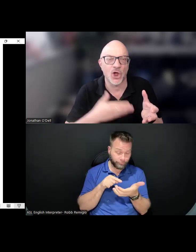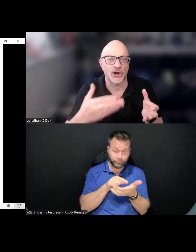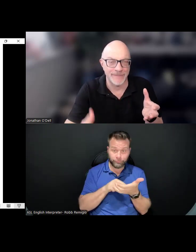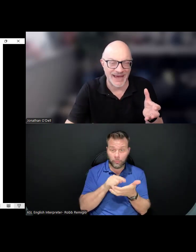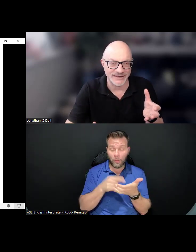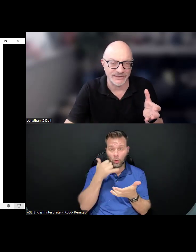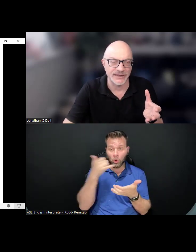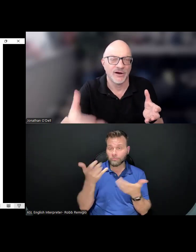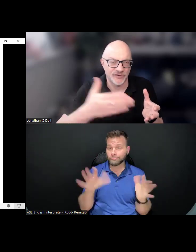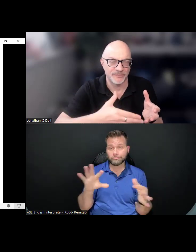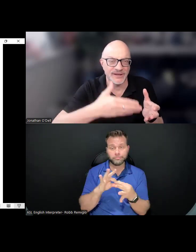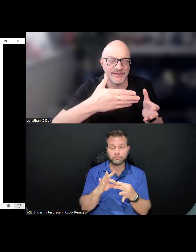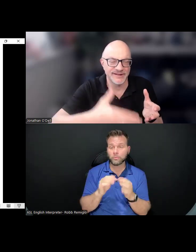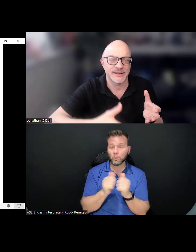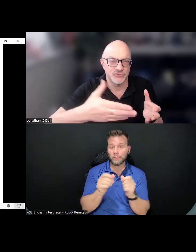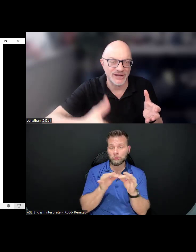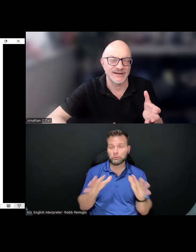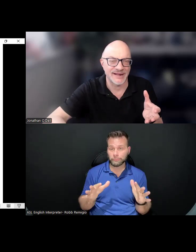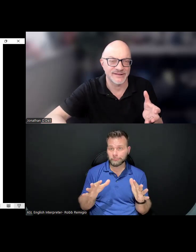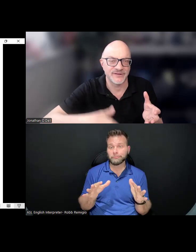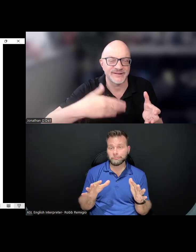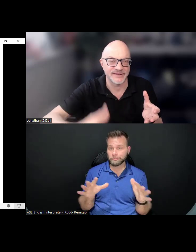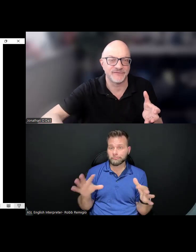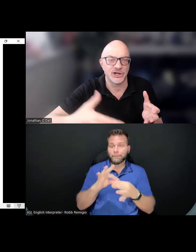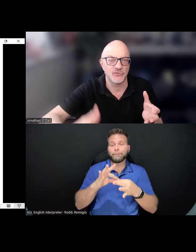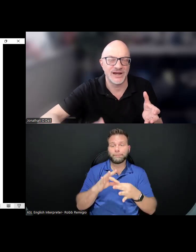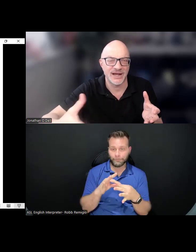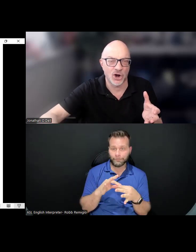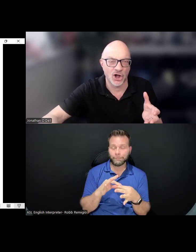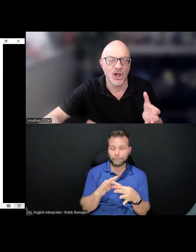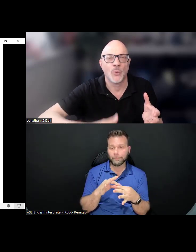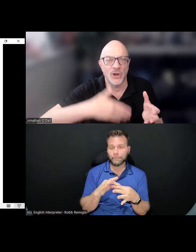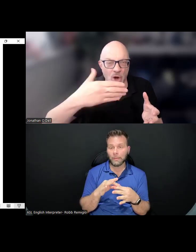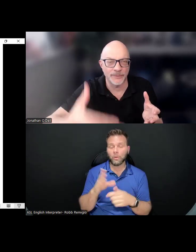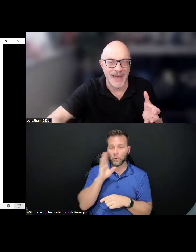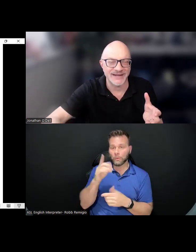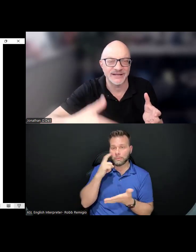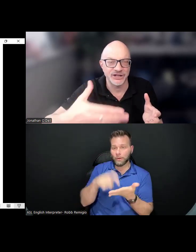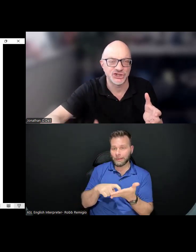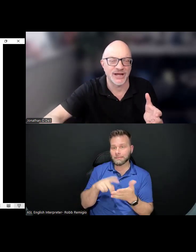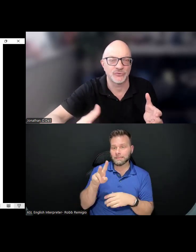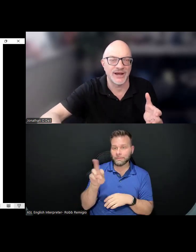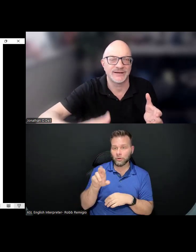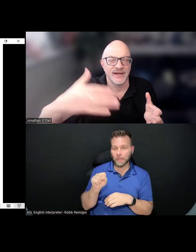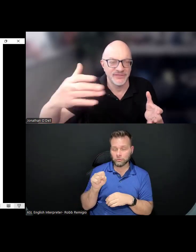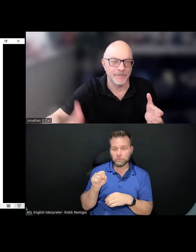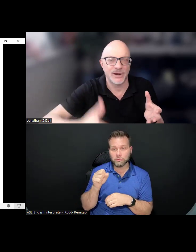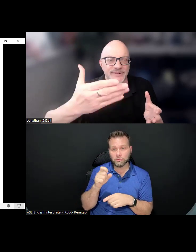You dial that number on any device you have and you will automatically from the system recognizing this as a Video Relay call, will automatically